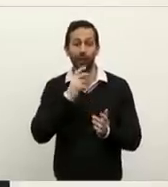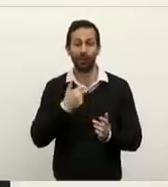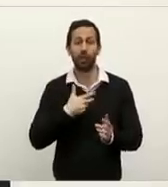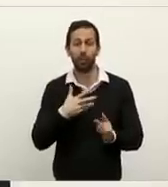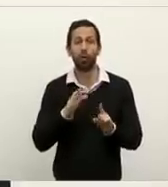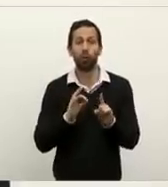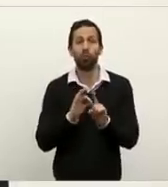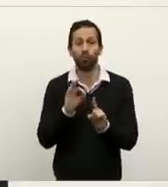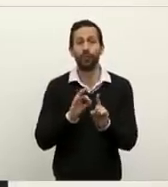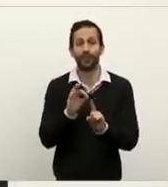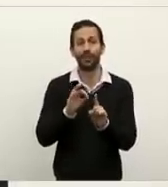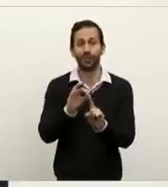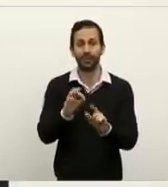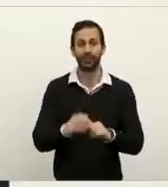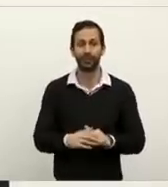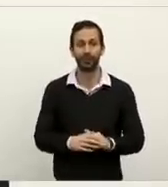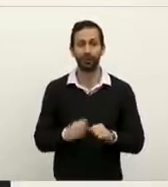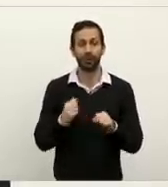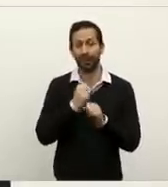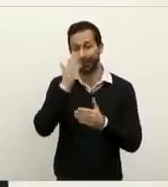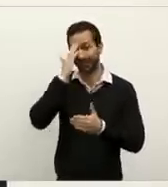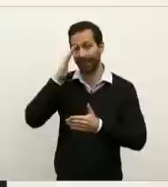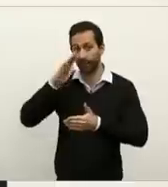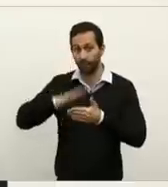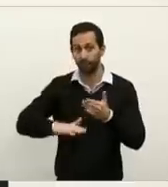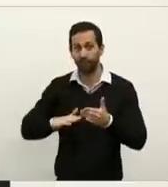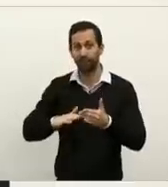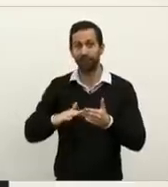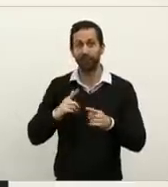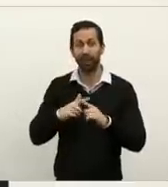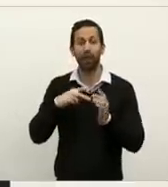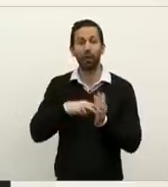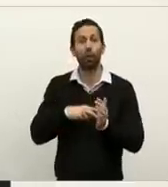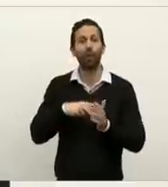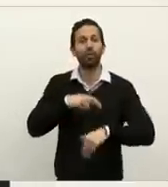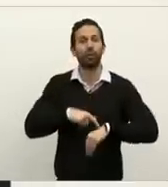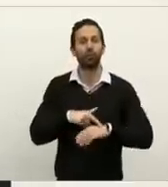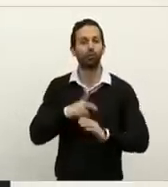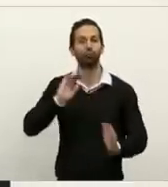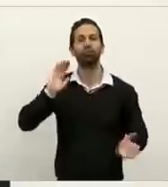to make the experience and the wait times reduced.